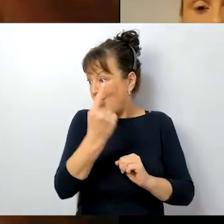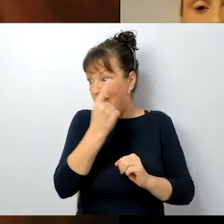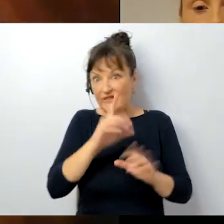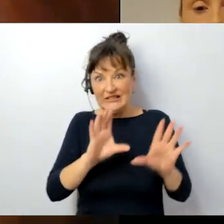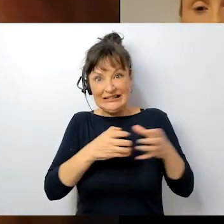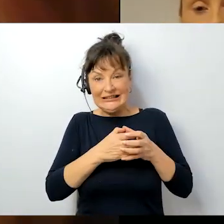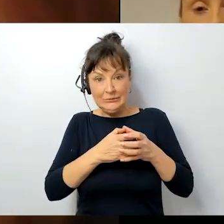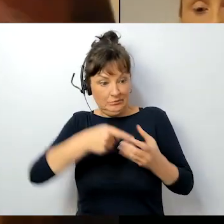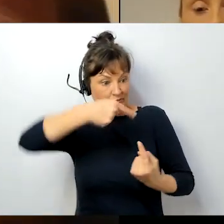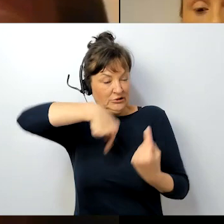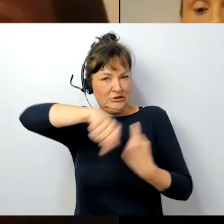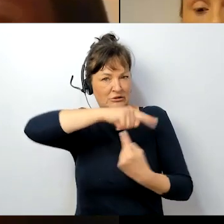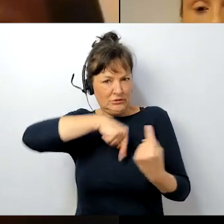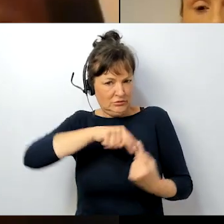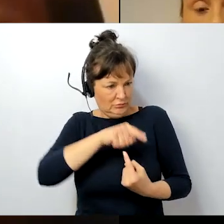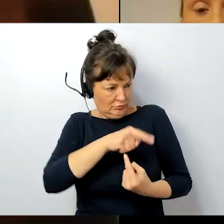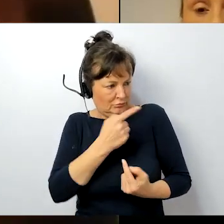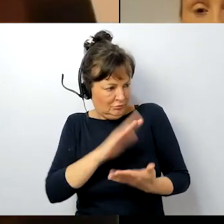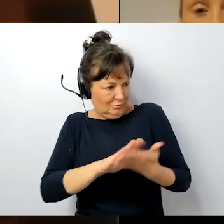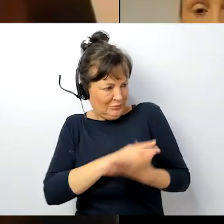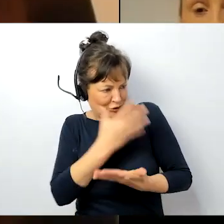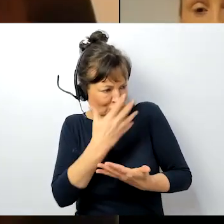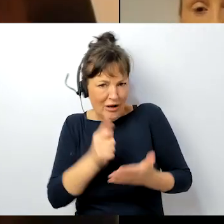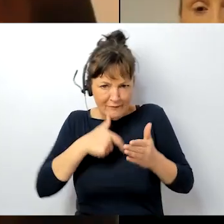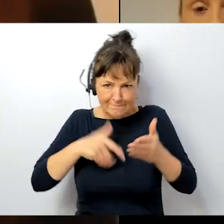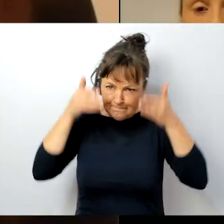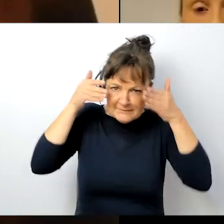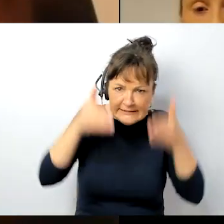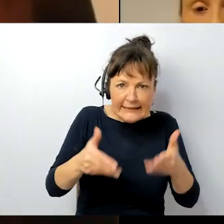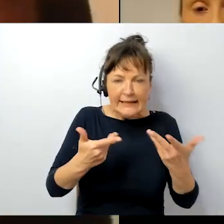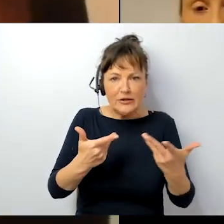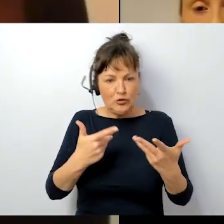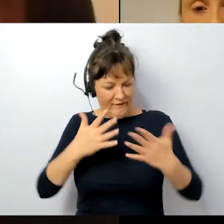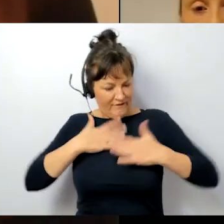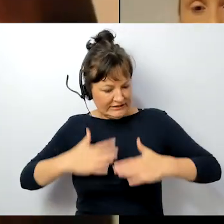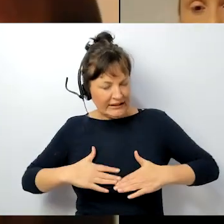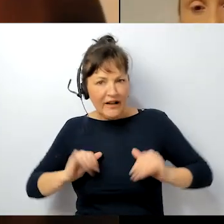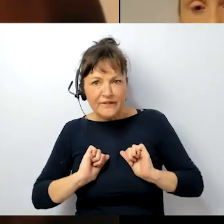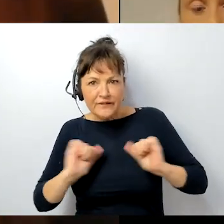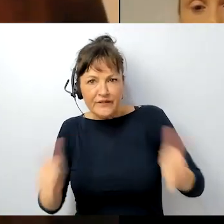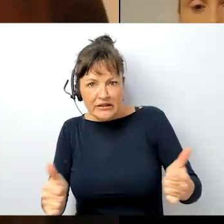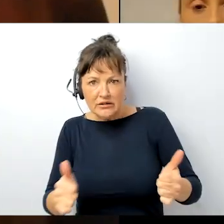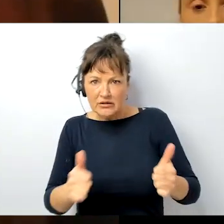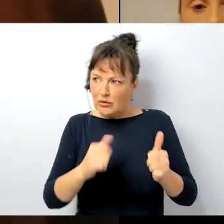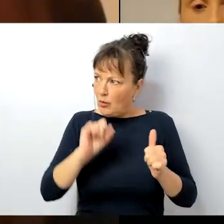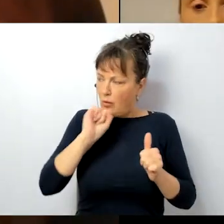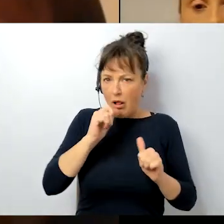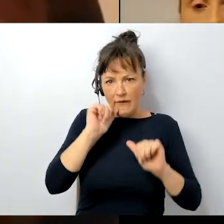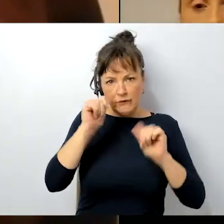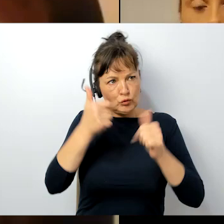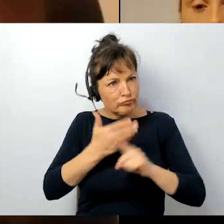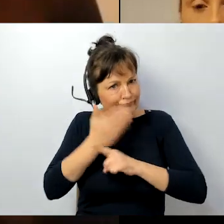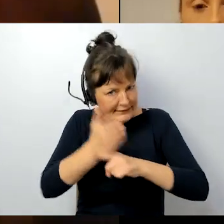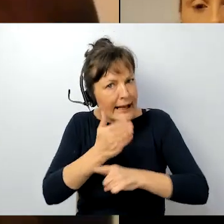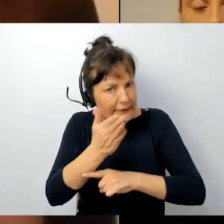artistic. You play football for one of the teams around you then you're going to have dedication,